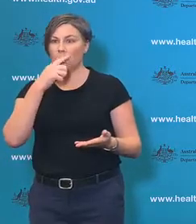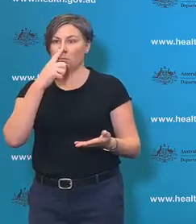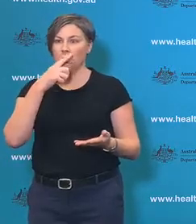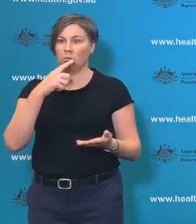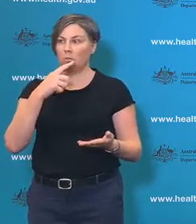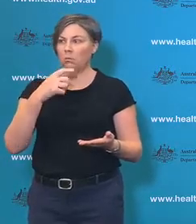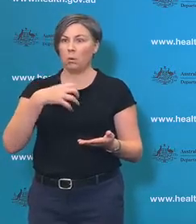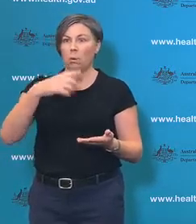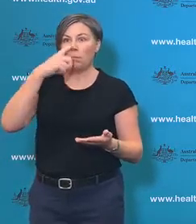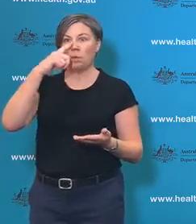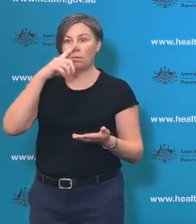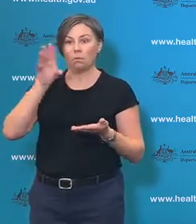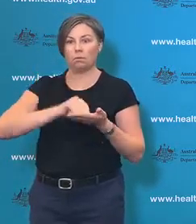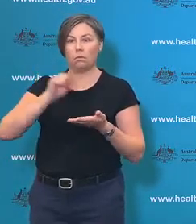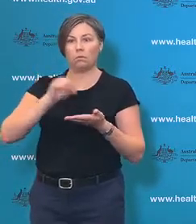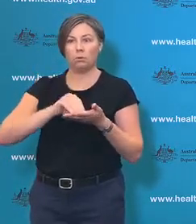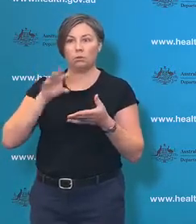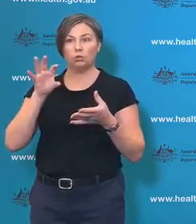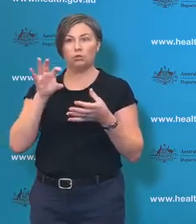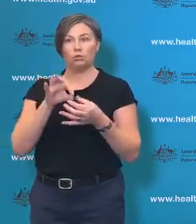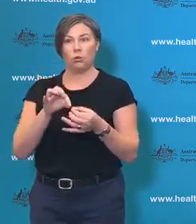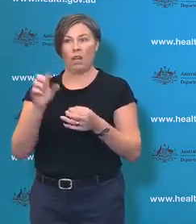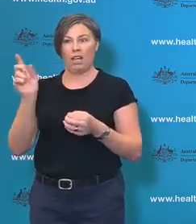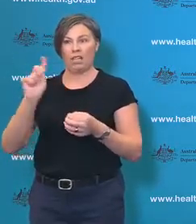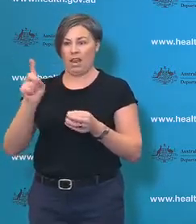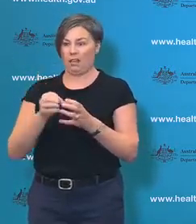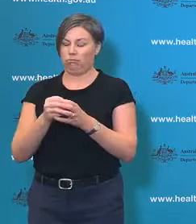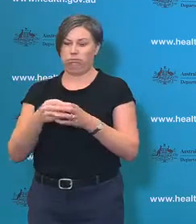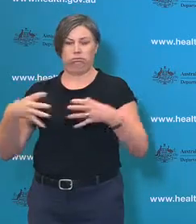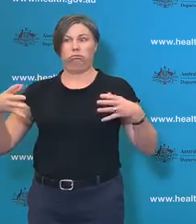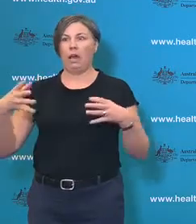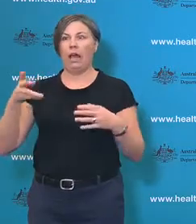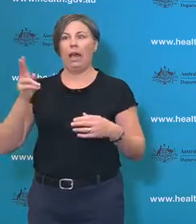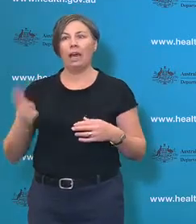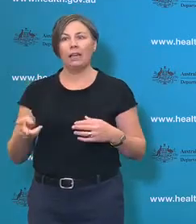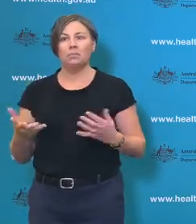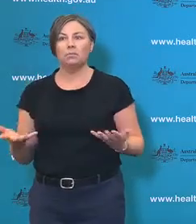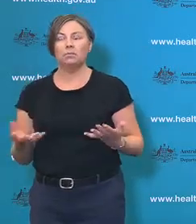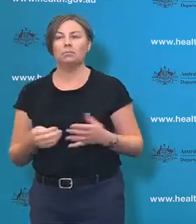outbreak and is it being useful? So the question is